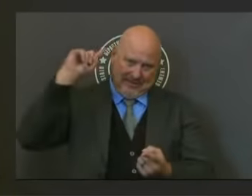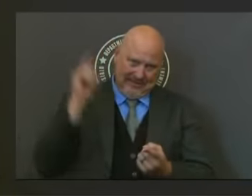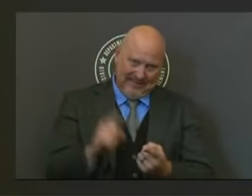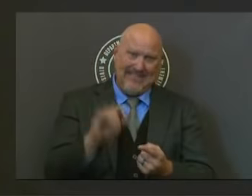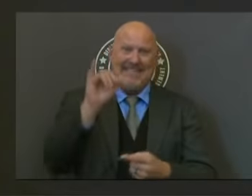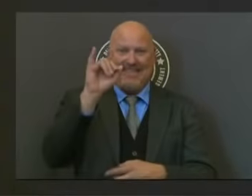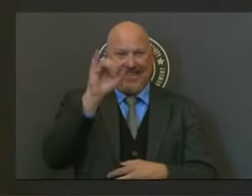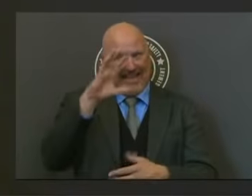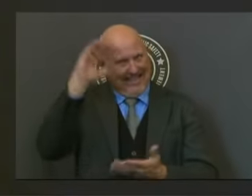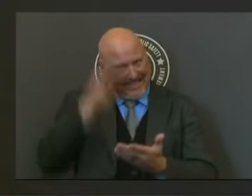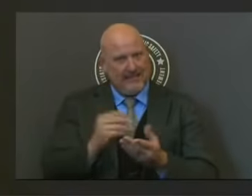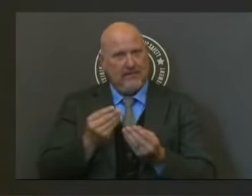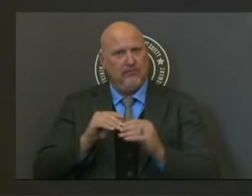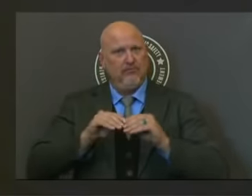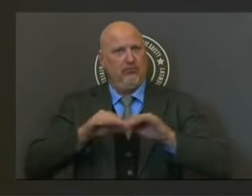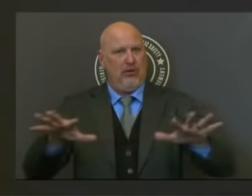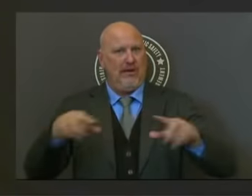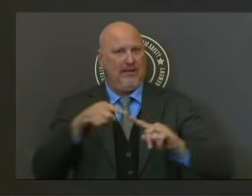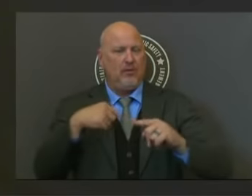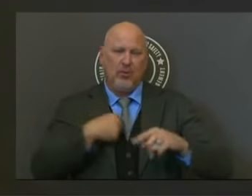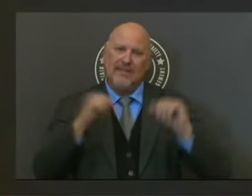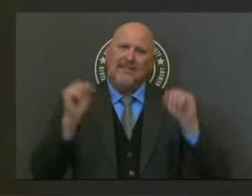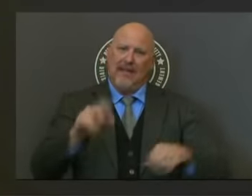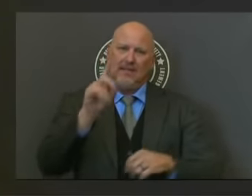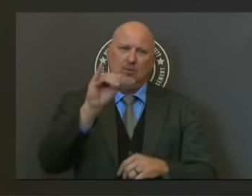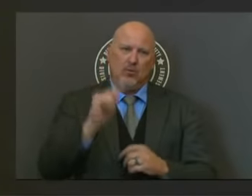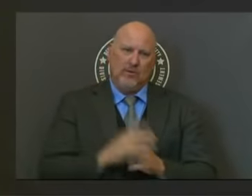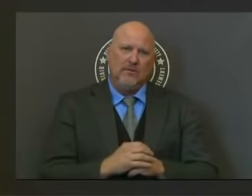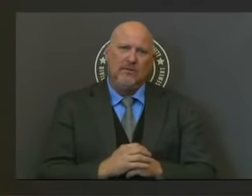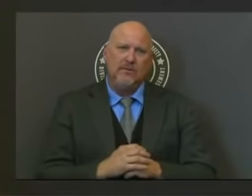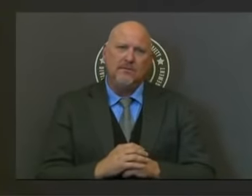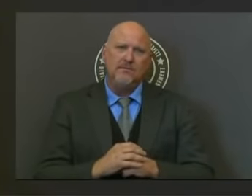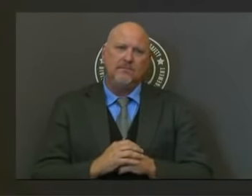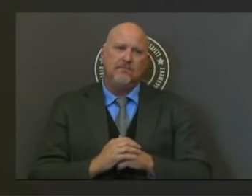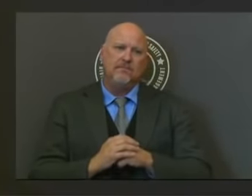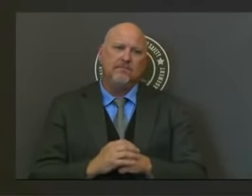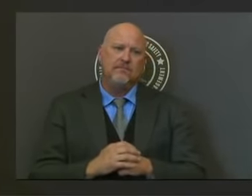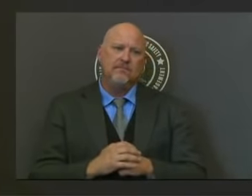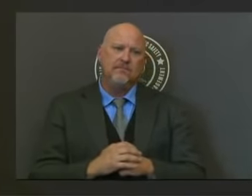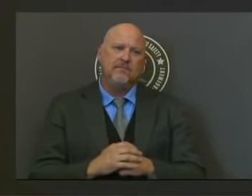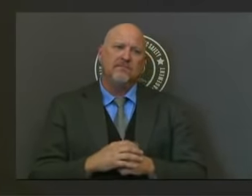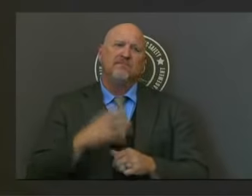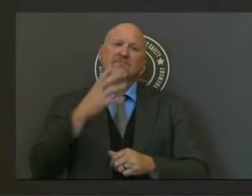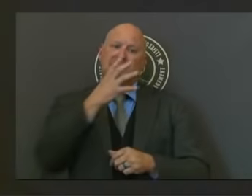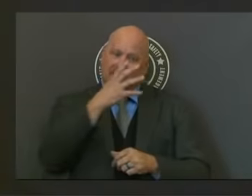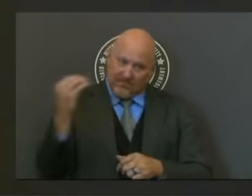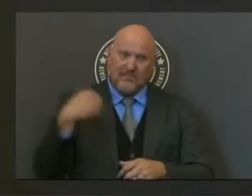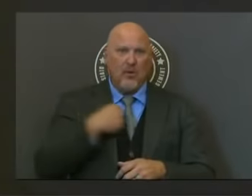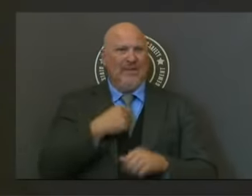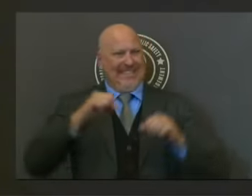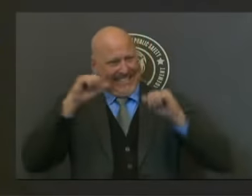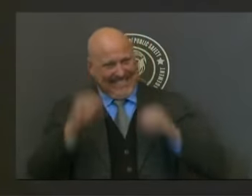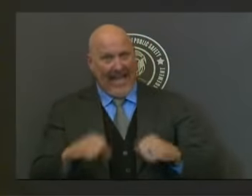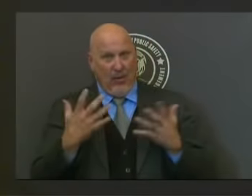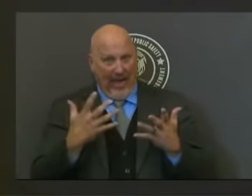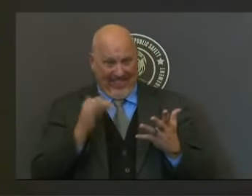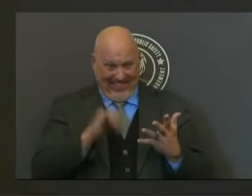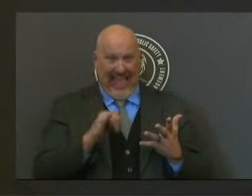opportunities in the hospitalization for for those